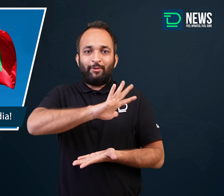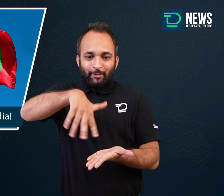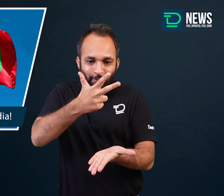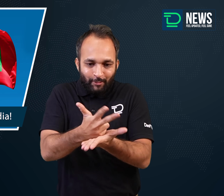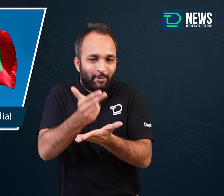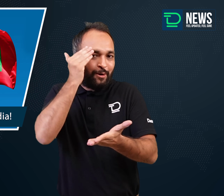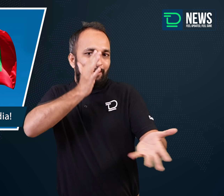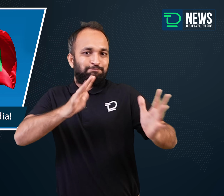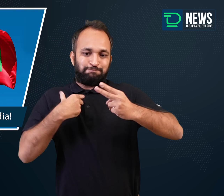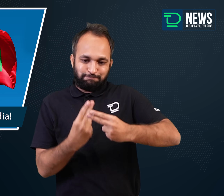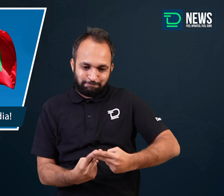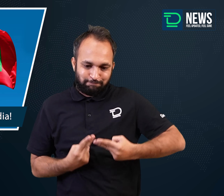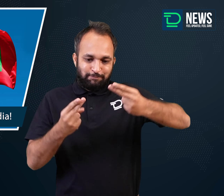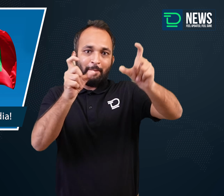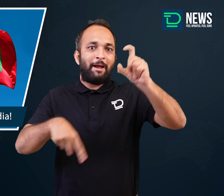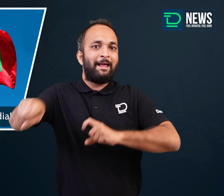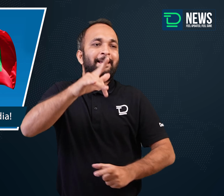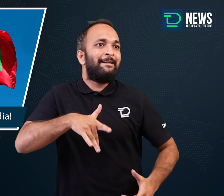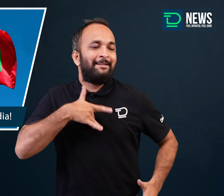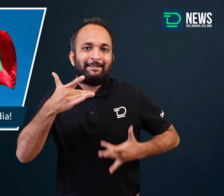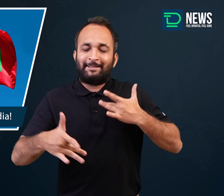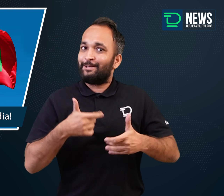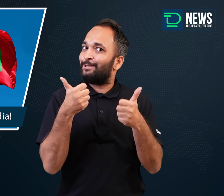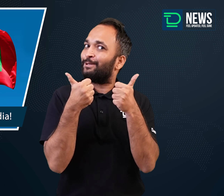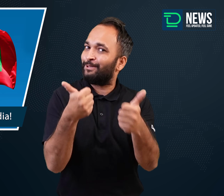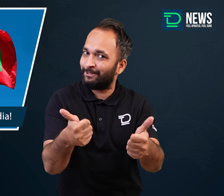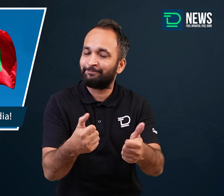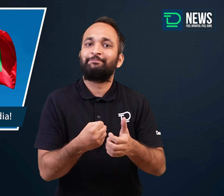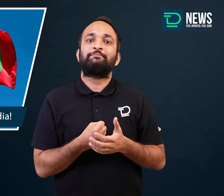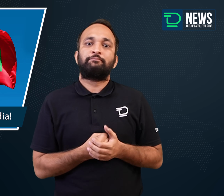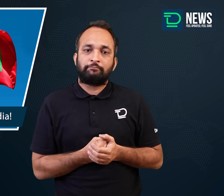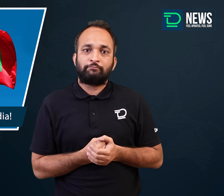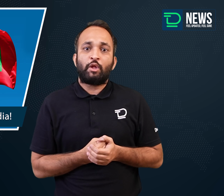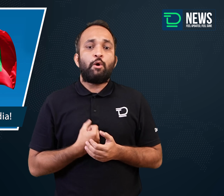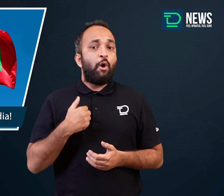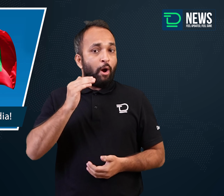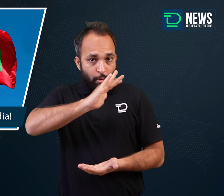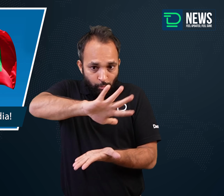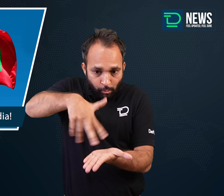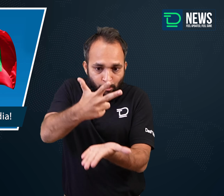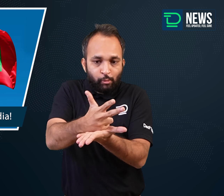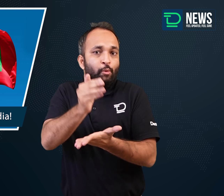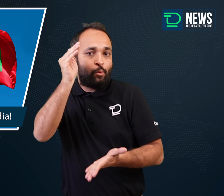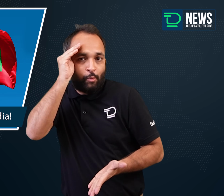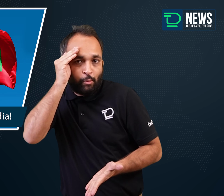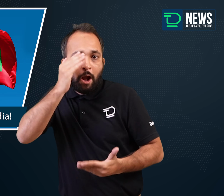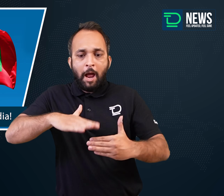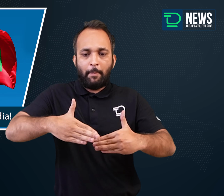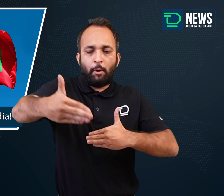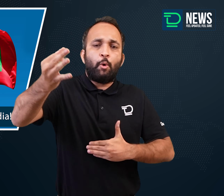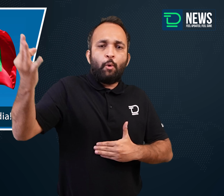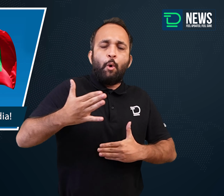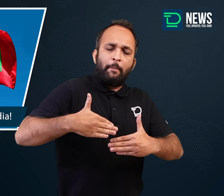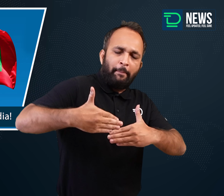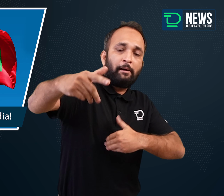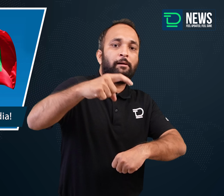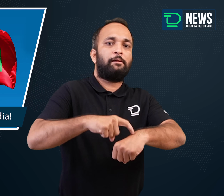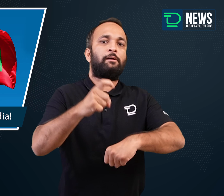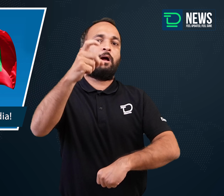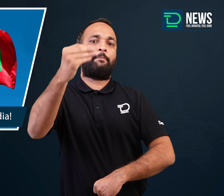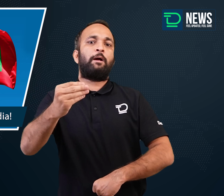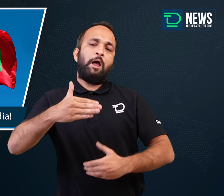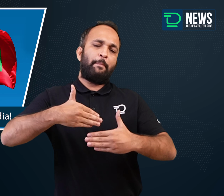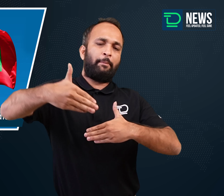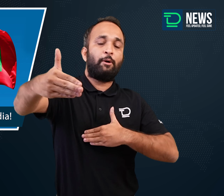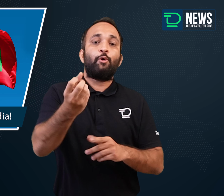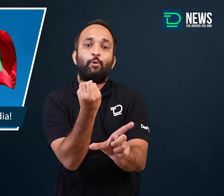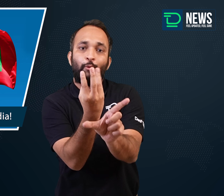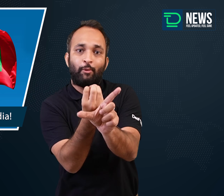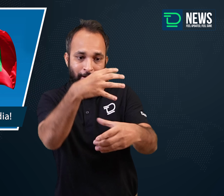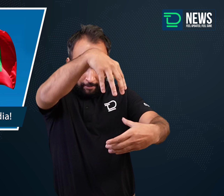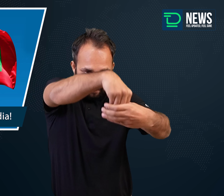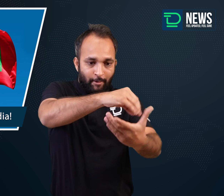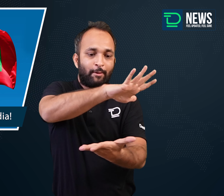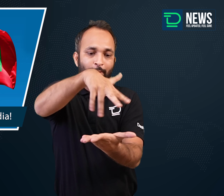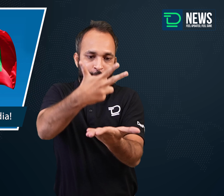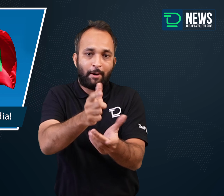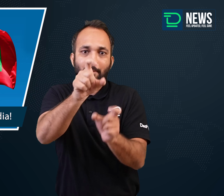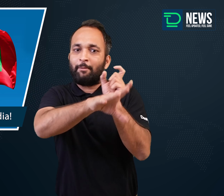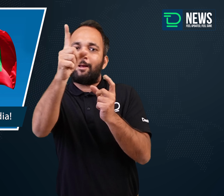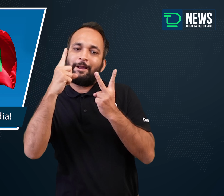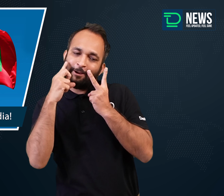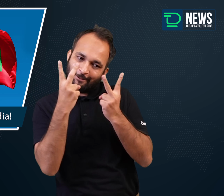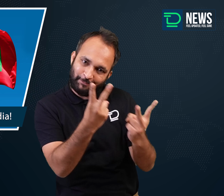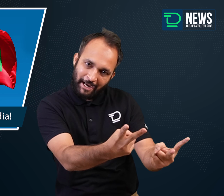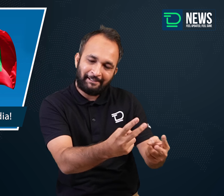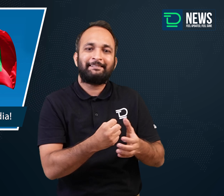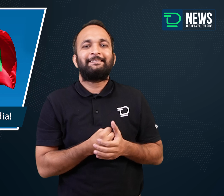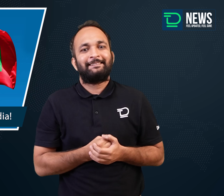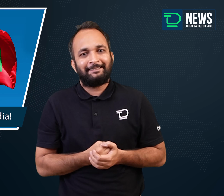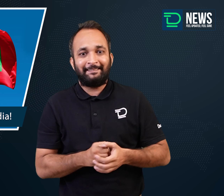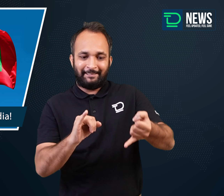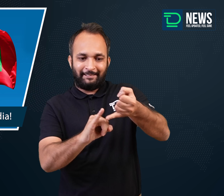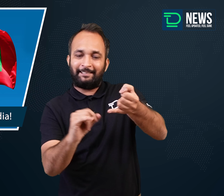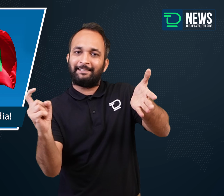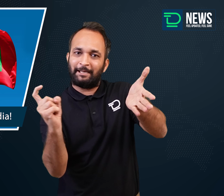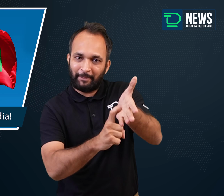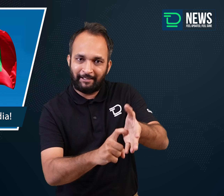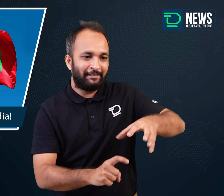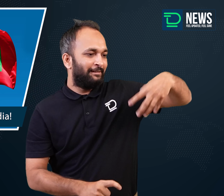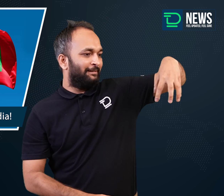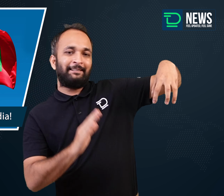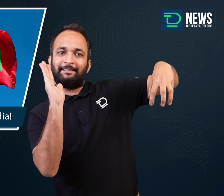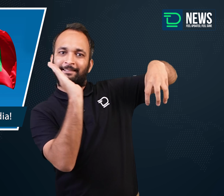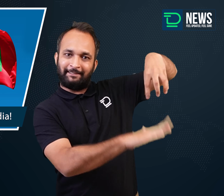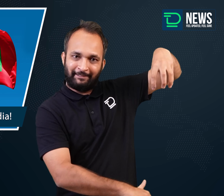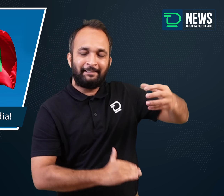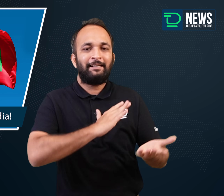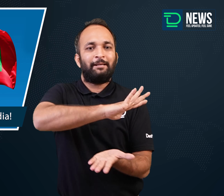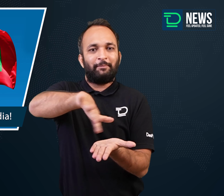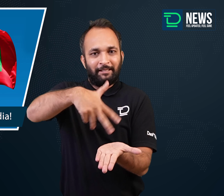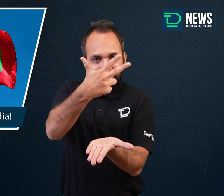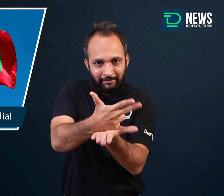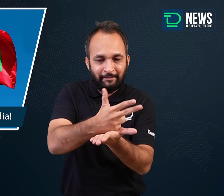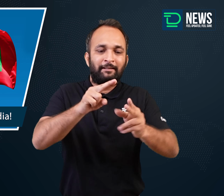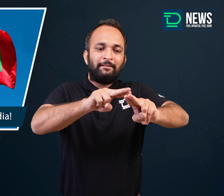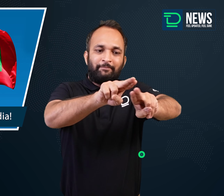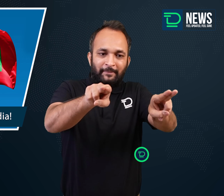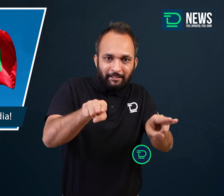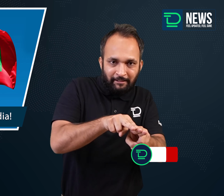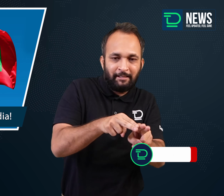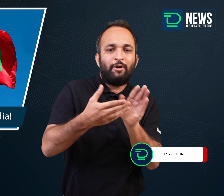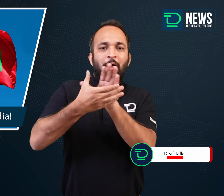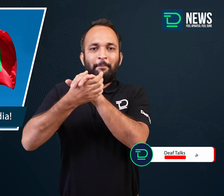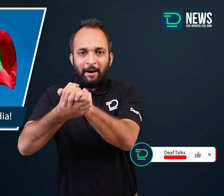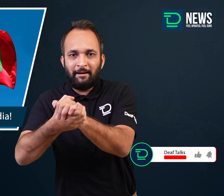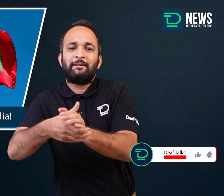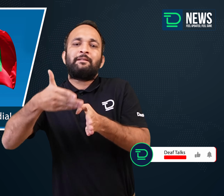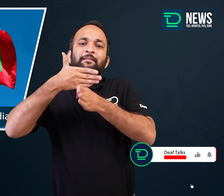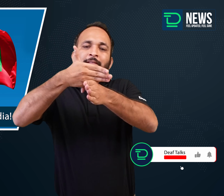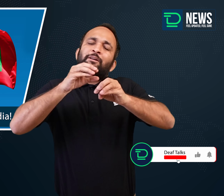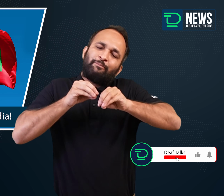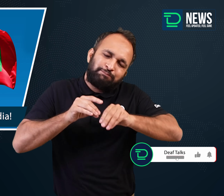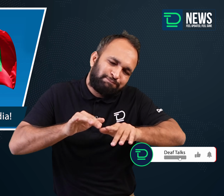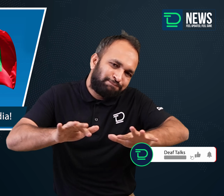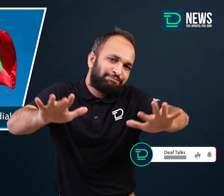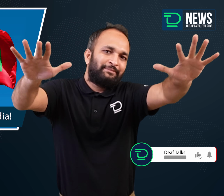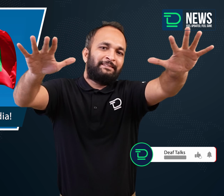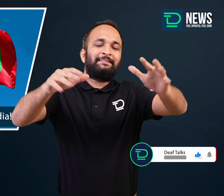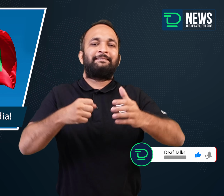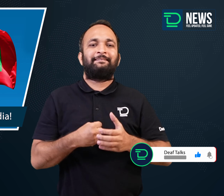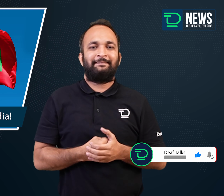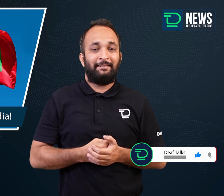Like this news, we post every day at 7 p.m. on Deaf Talks YouTube.